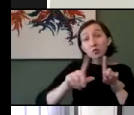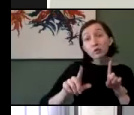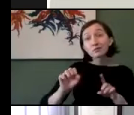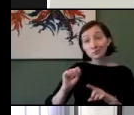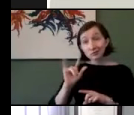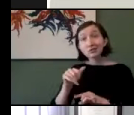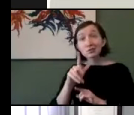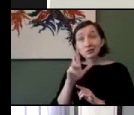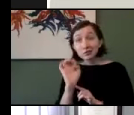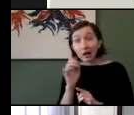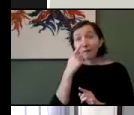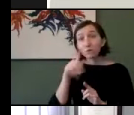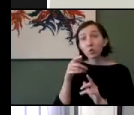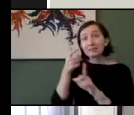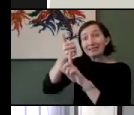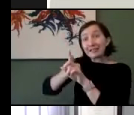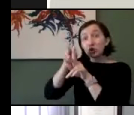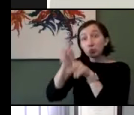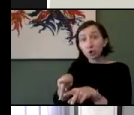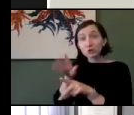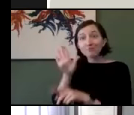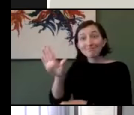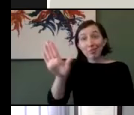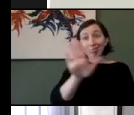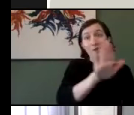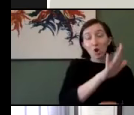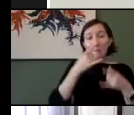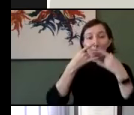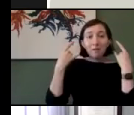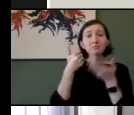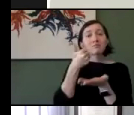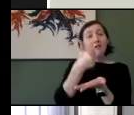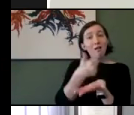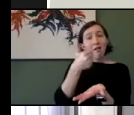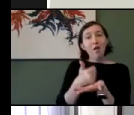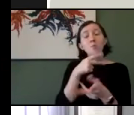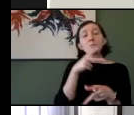It allows people who have low vision or blind to be able to distinguish it.